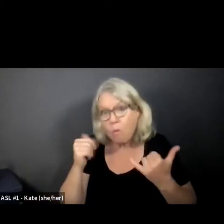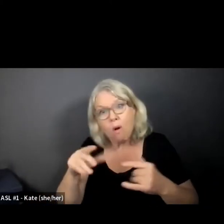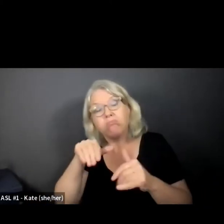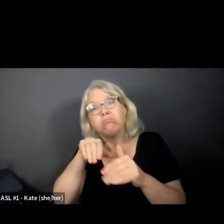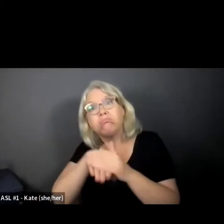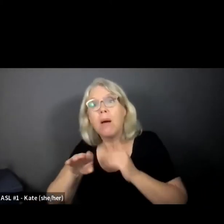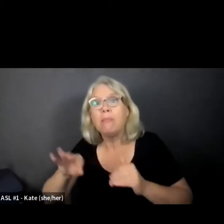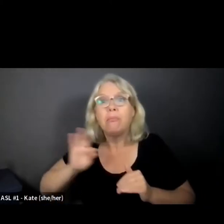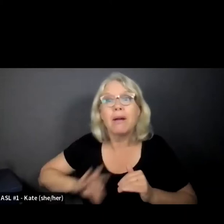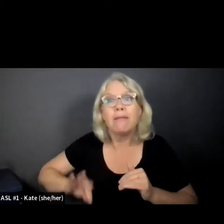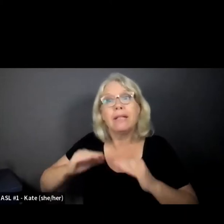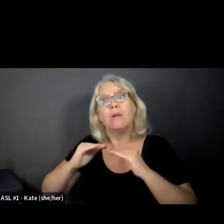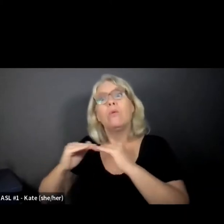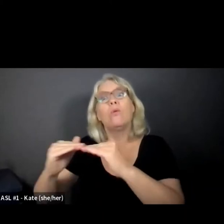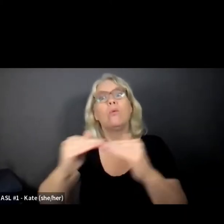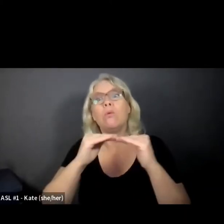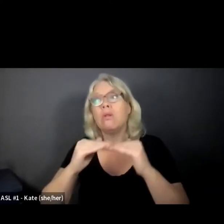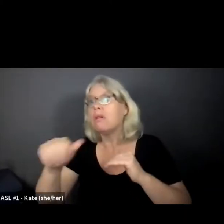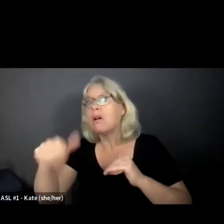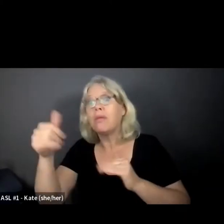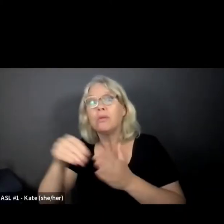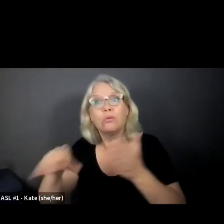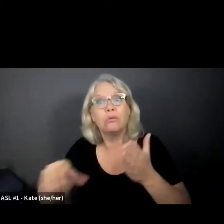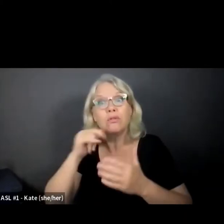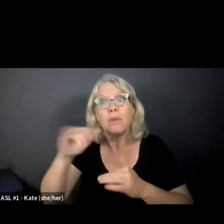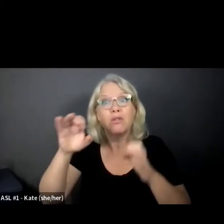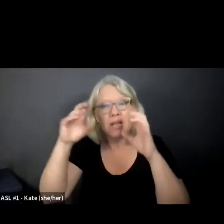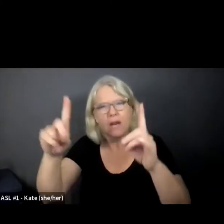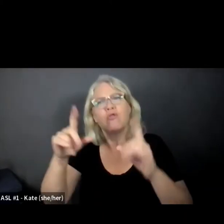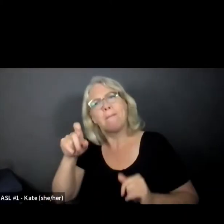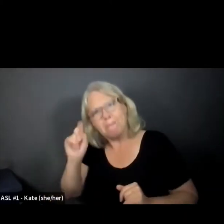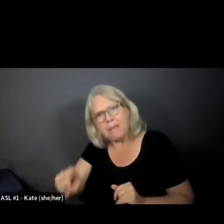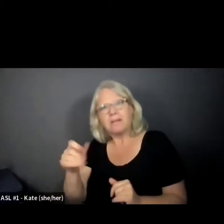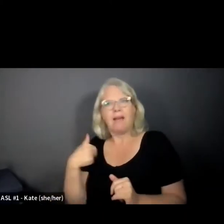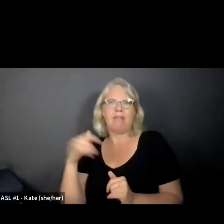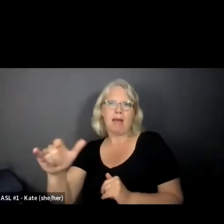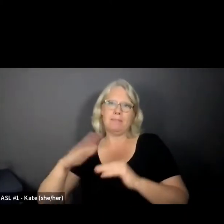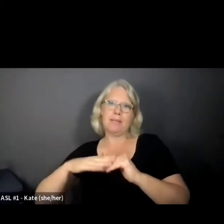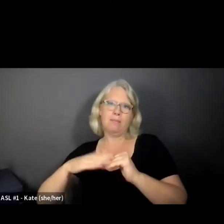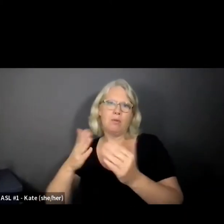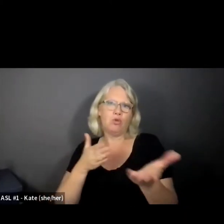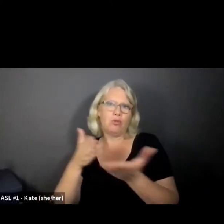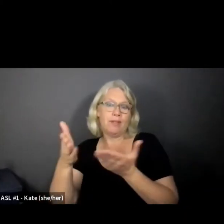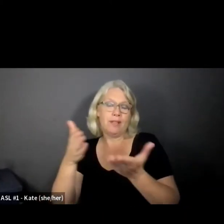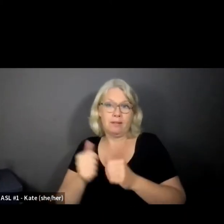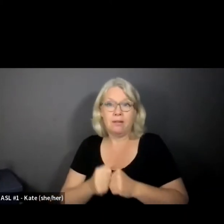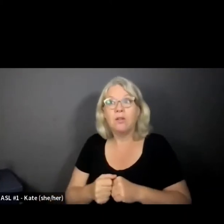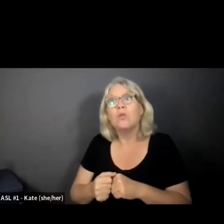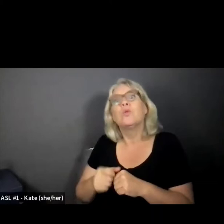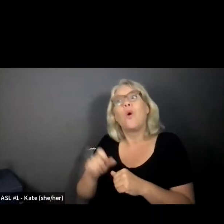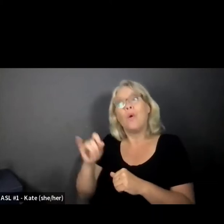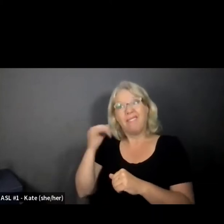THE SUPREME COURT EMPHASIZED DEFINING THE SERVICES PROVIDED TO JEFFREY AS SPECIAL EDUCATION,